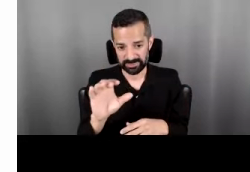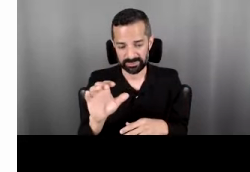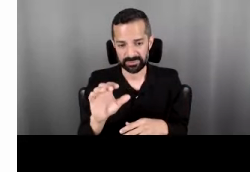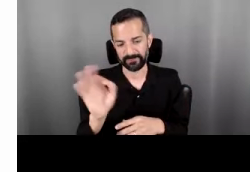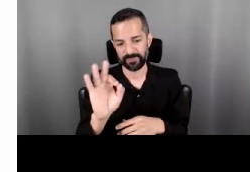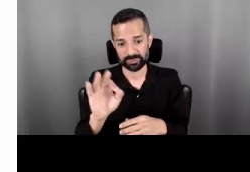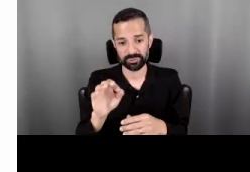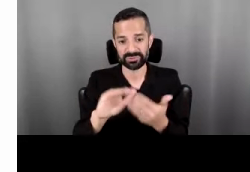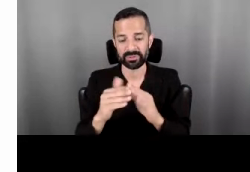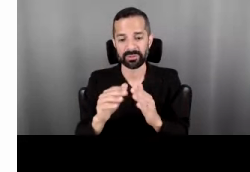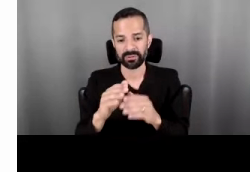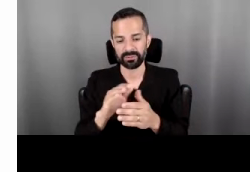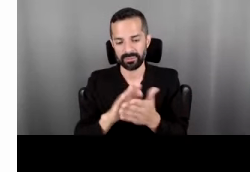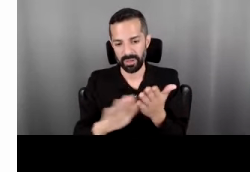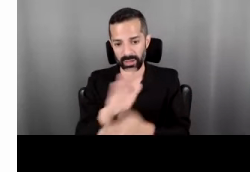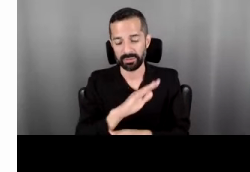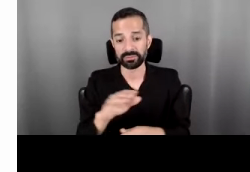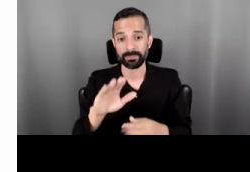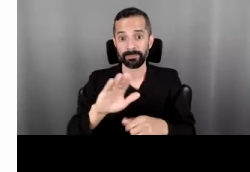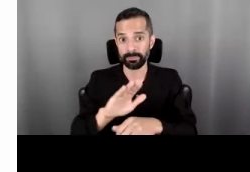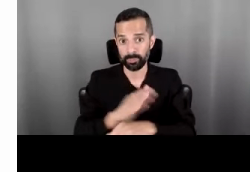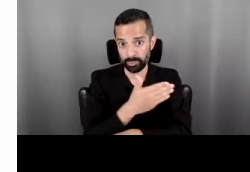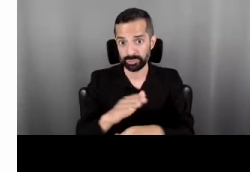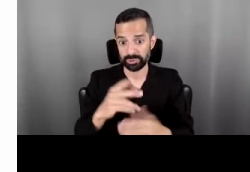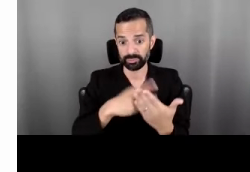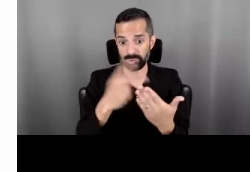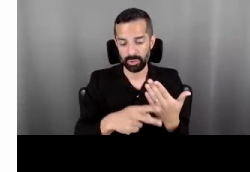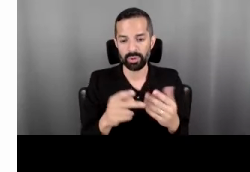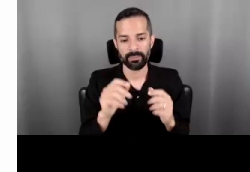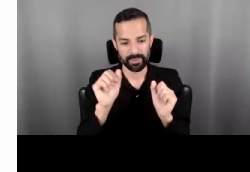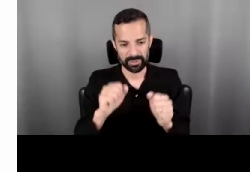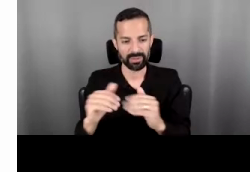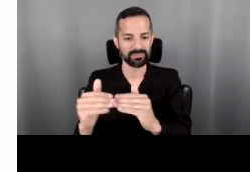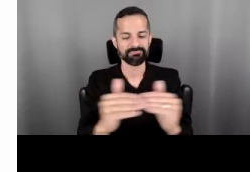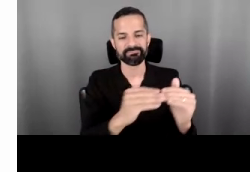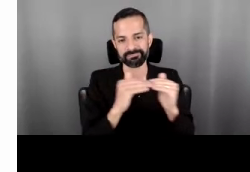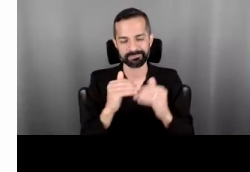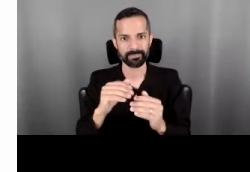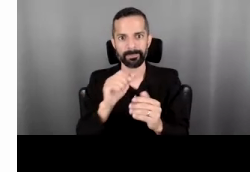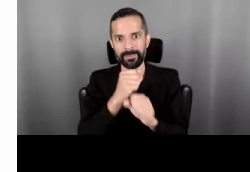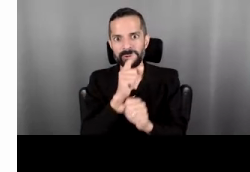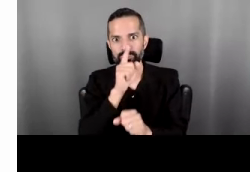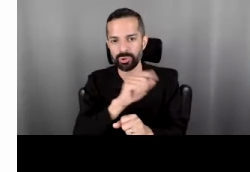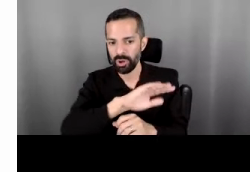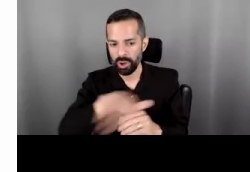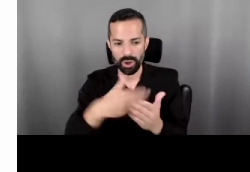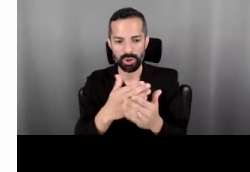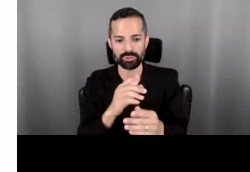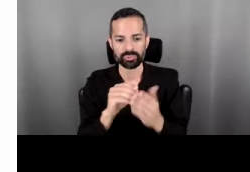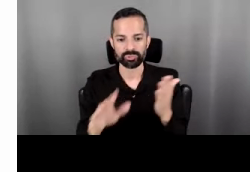by ensuring that every student, regardless of their financial background, has access to high quality tools for learning and creativity.